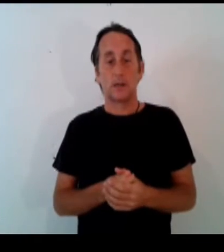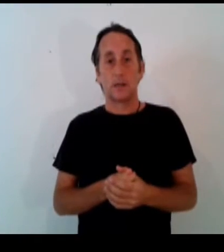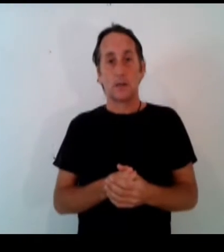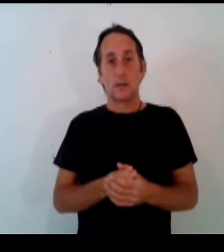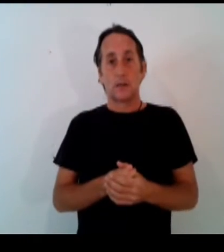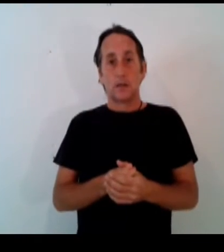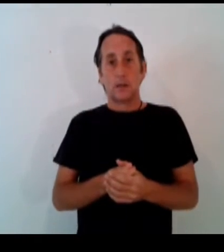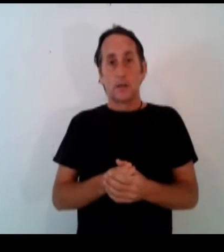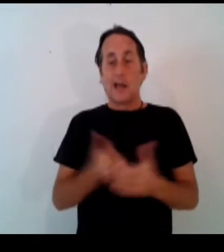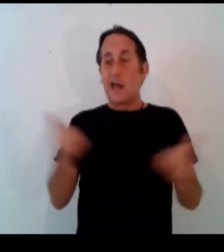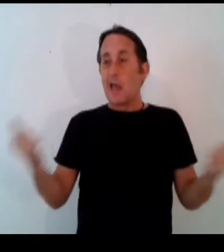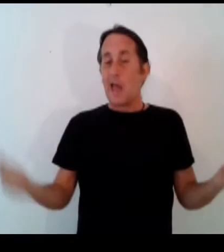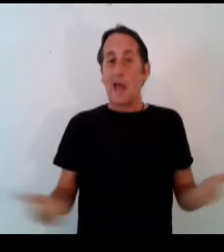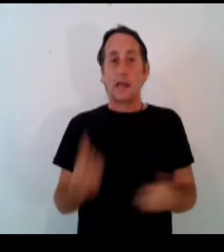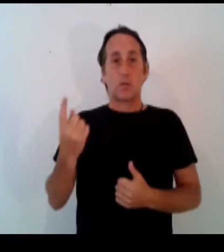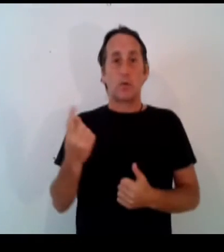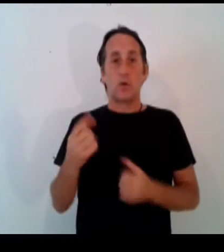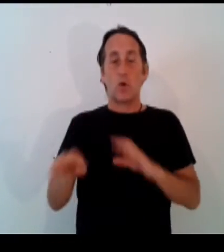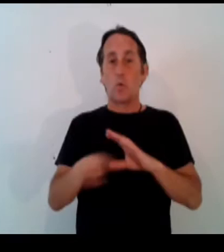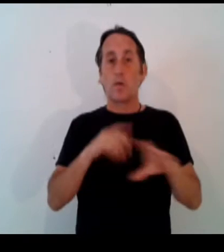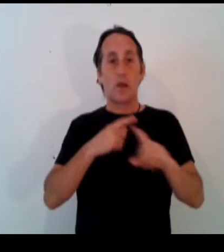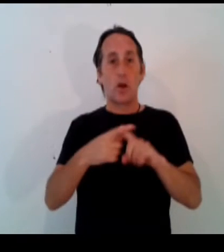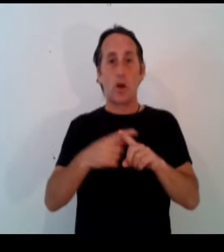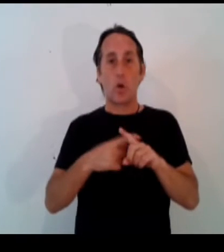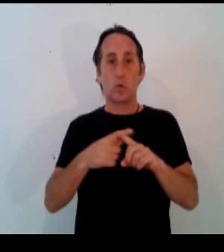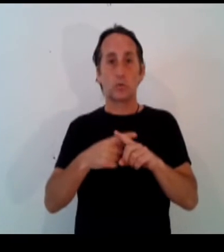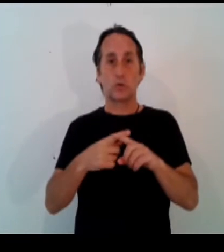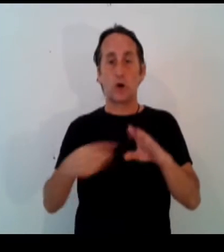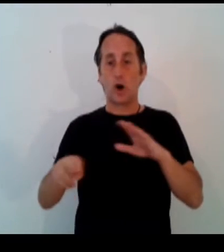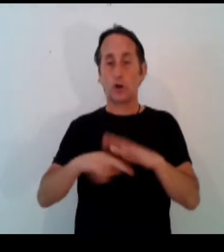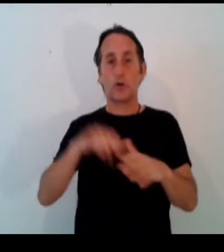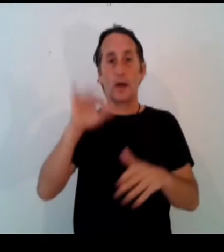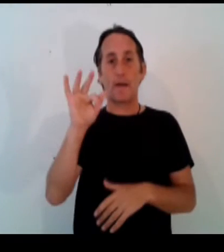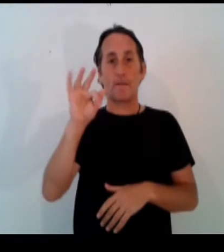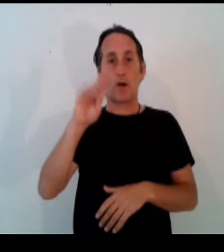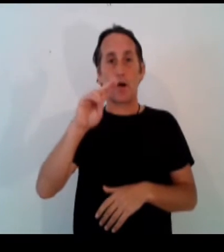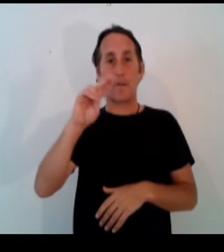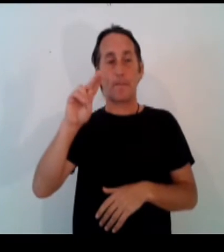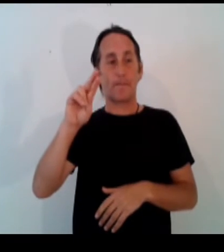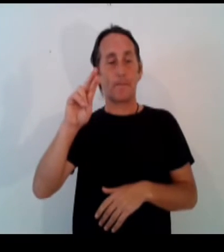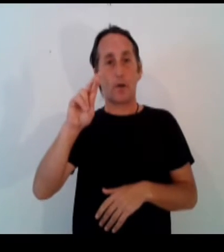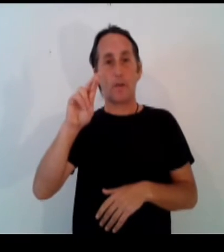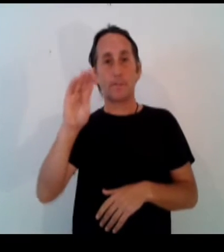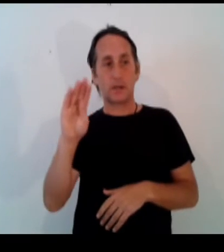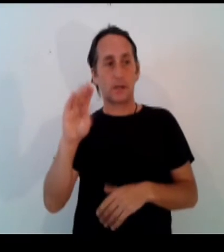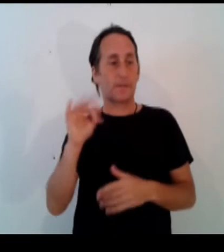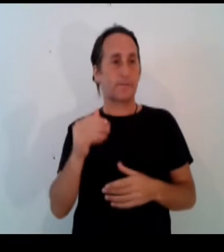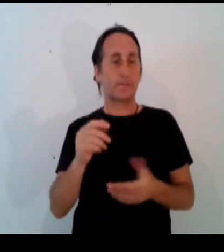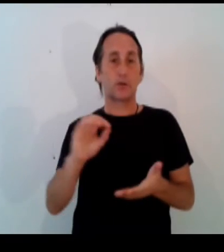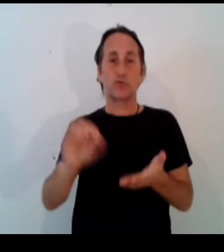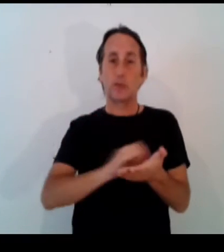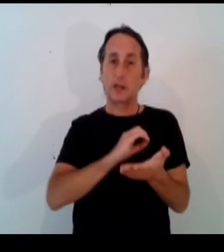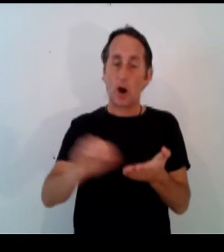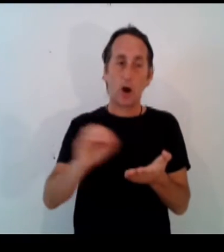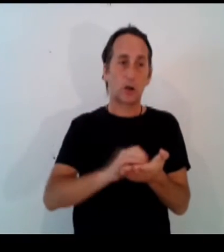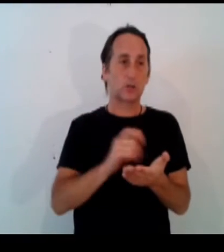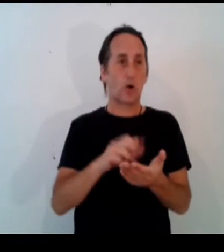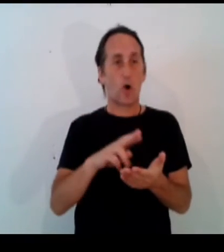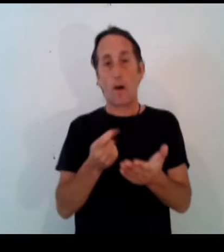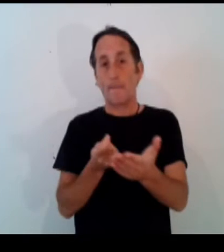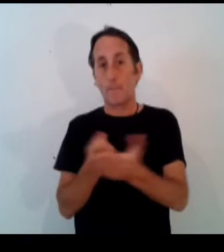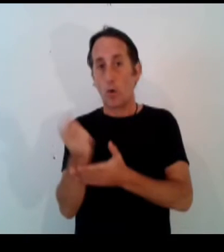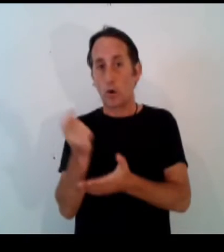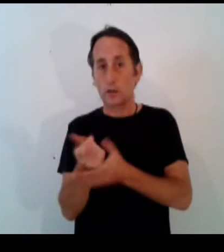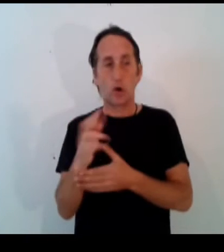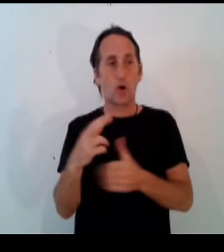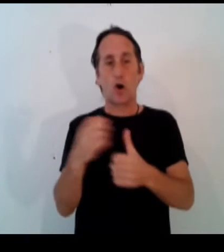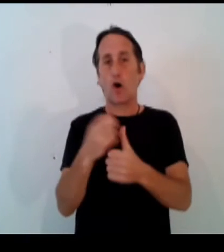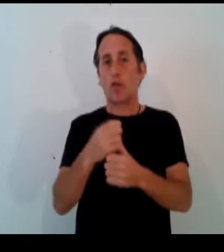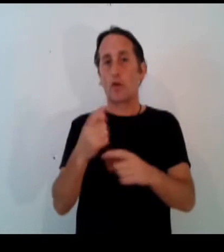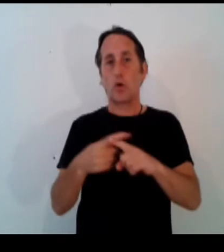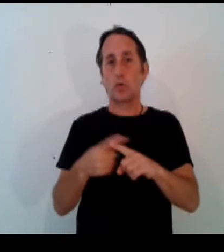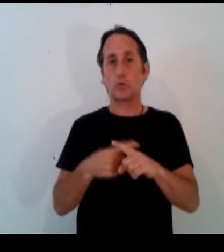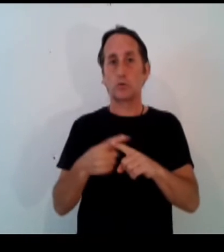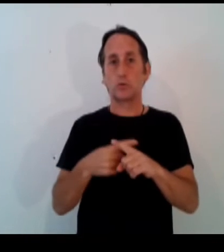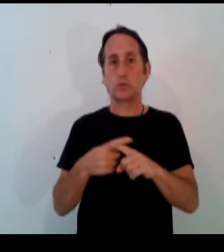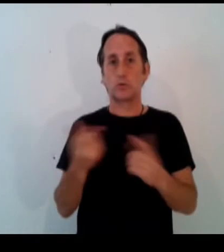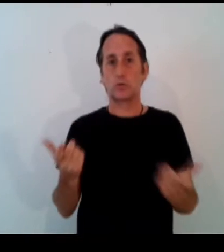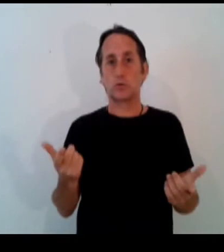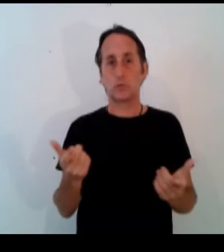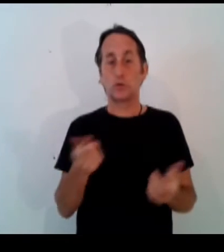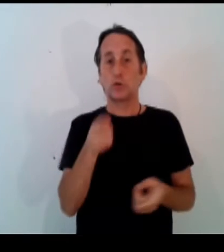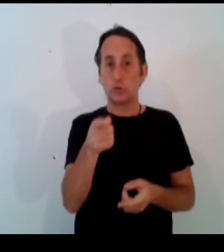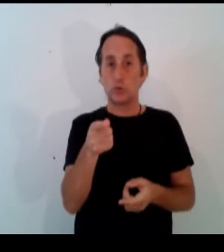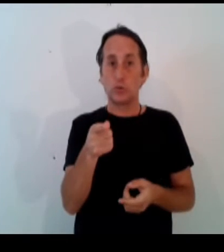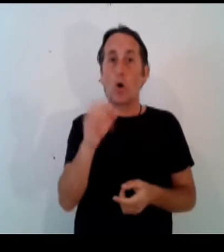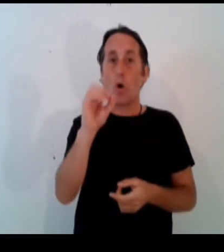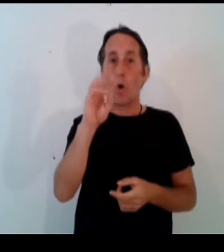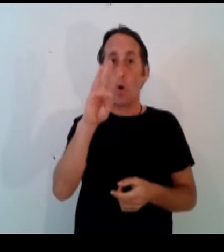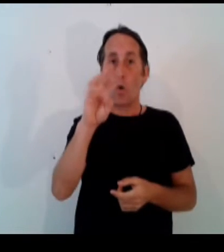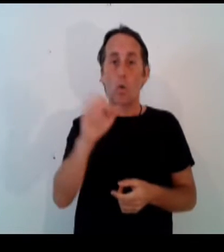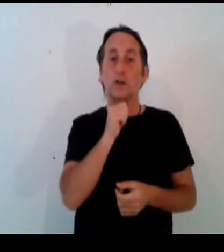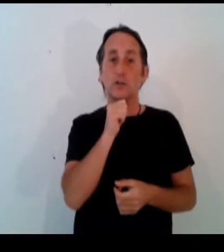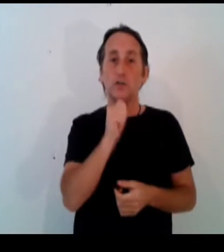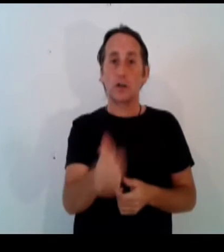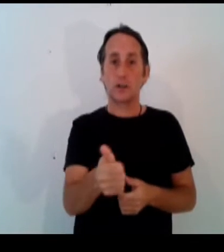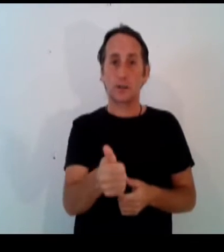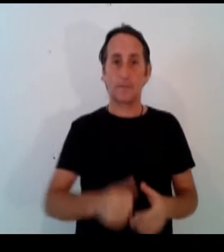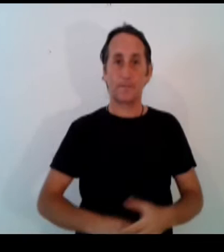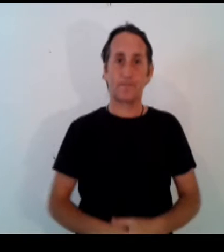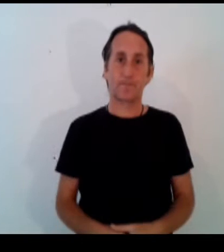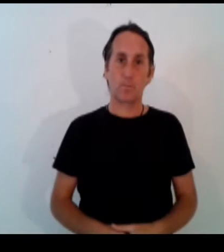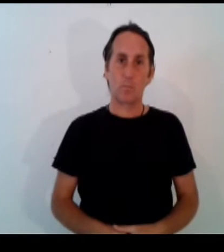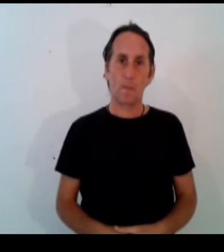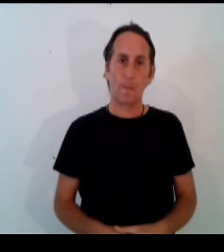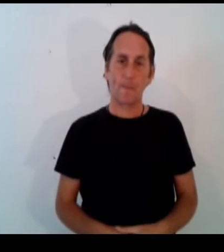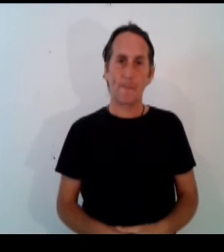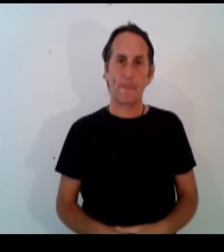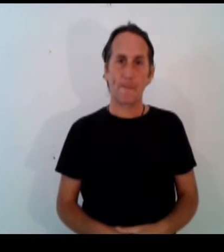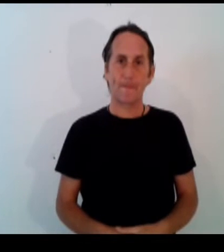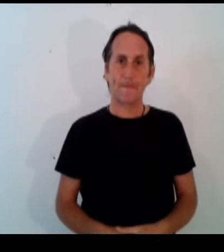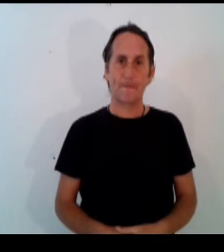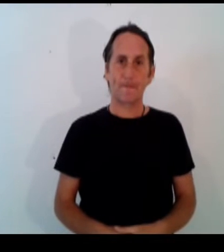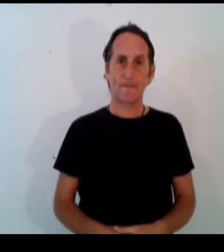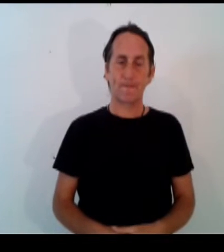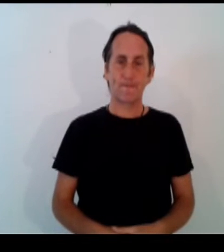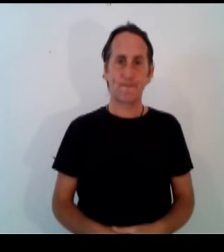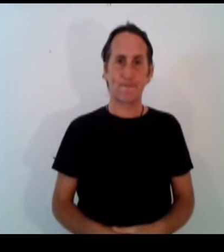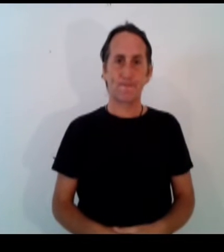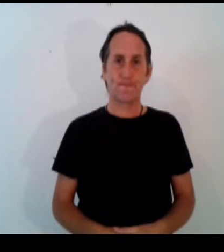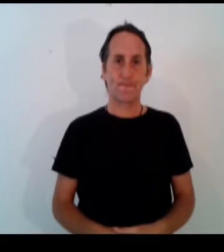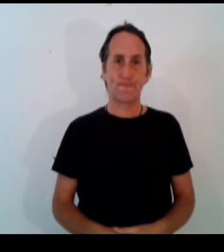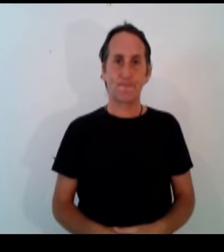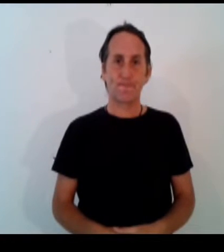So the reality is that anyone who has a loan under fractional reserve banking be it credit cards, mortgage or other kind of loan, you actually owe nothing